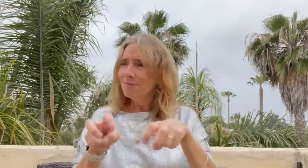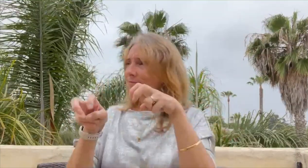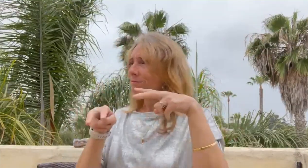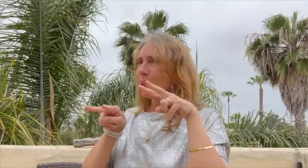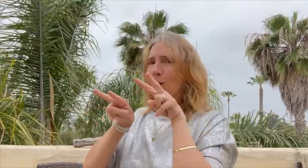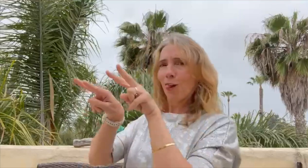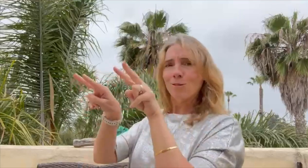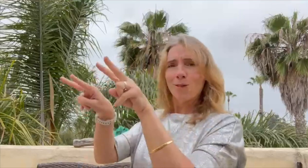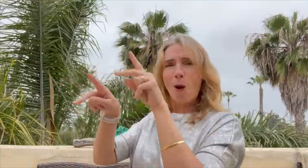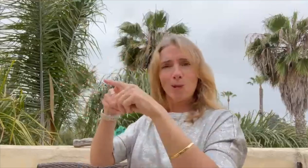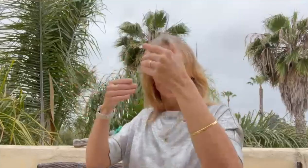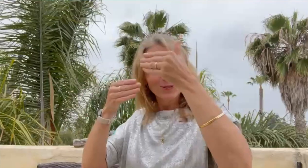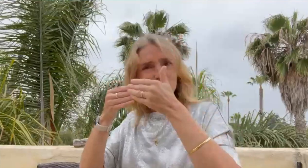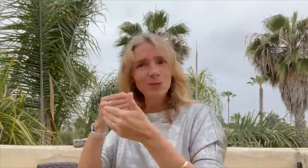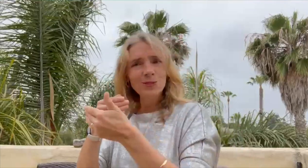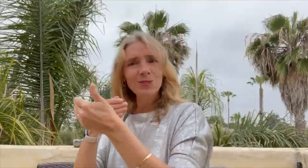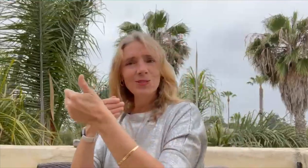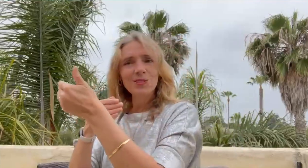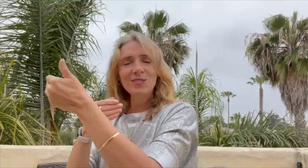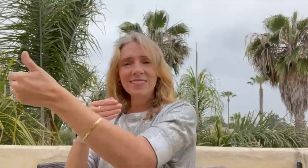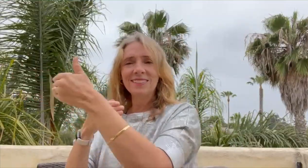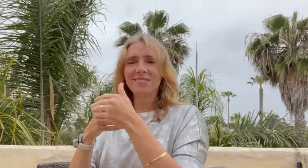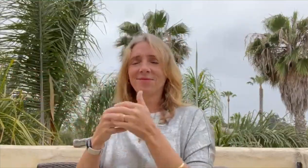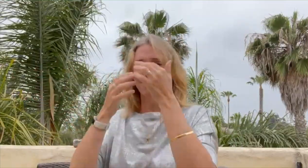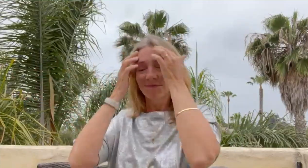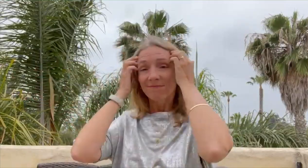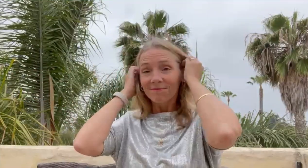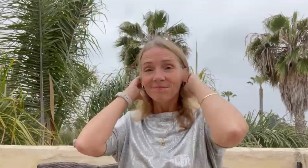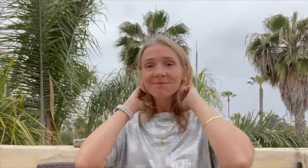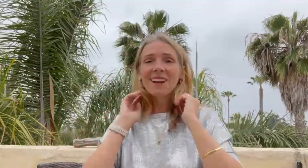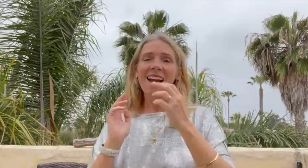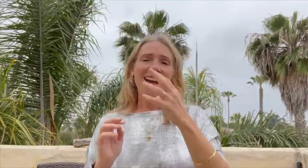And also things you've learned from the past and that you can apply to your future.